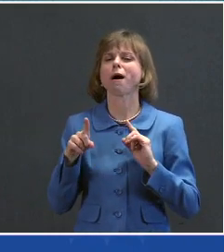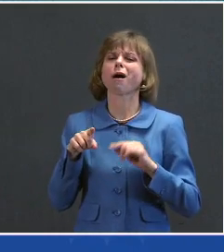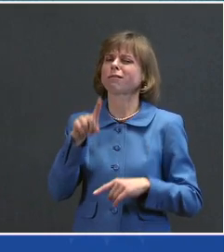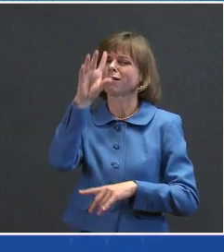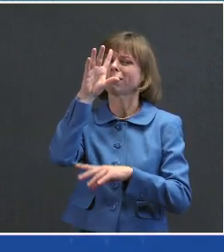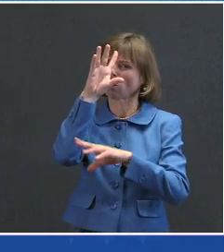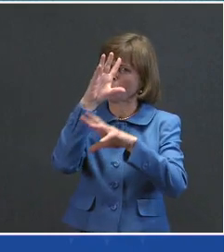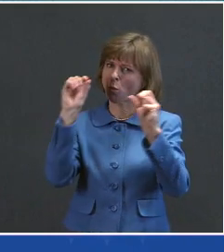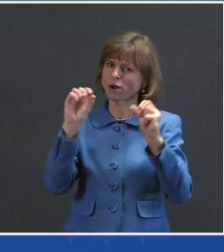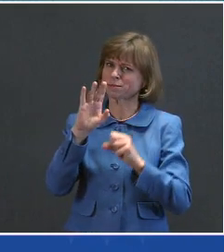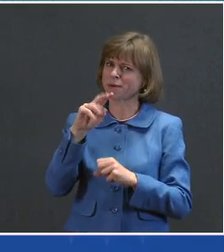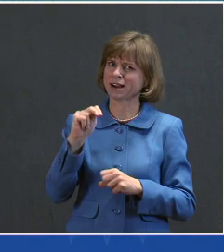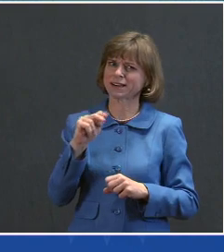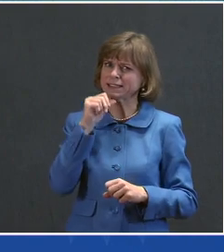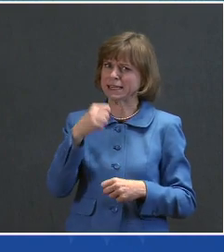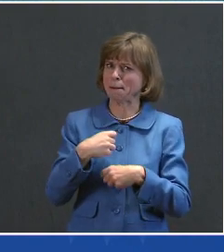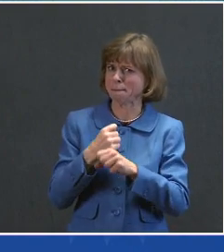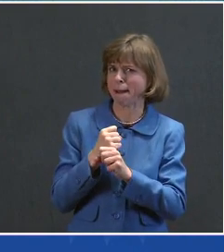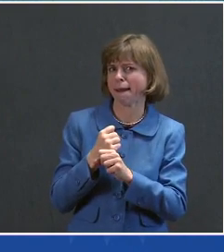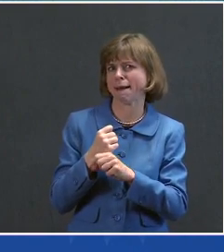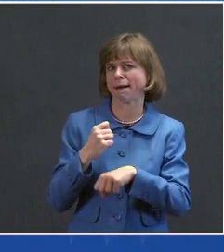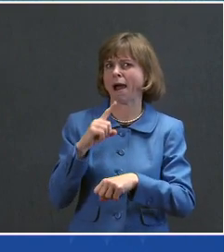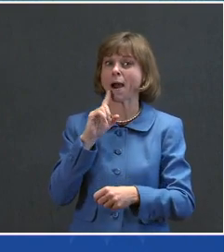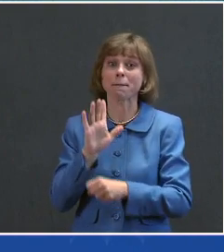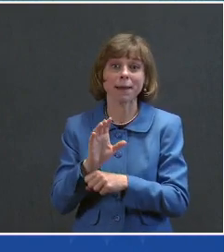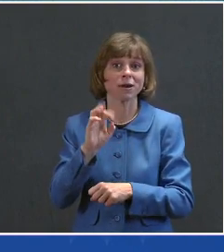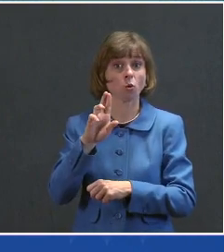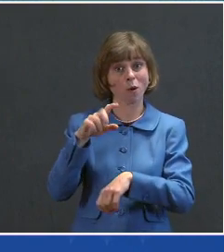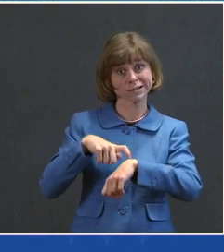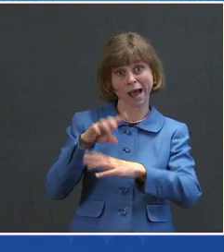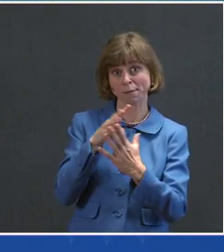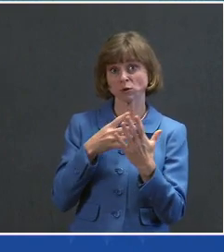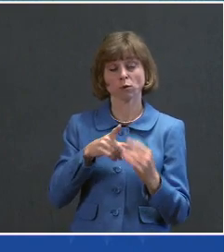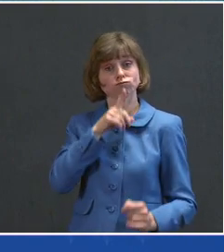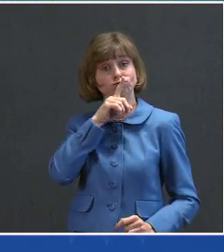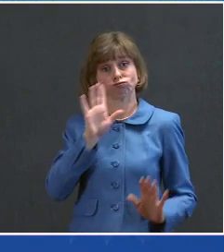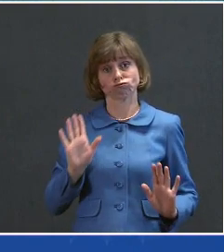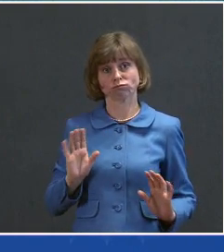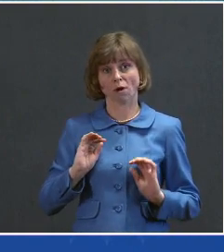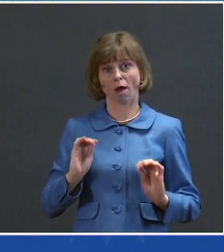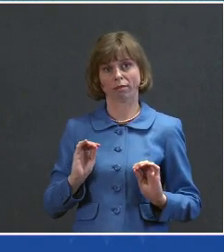nor did he give a timeline. His focus is on ensuring the American people are vaccinated.